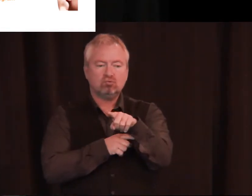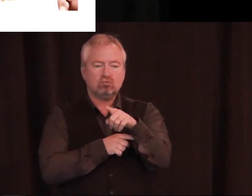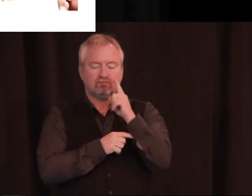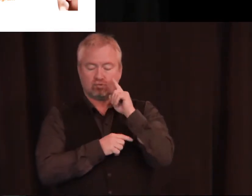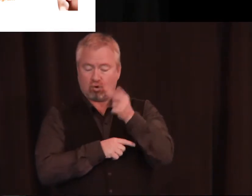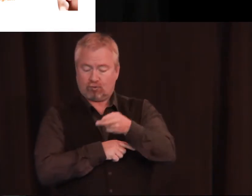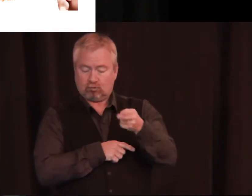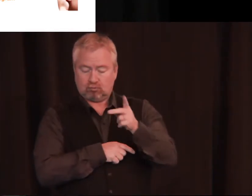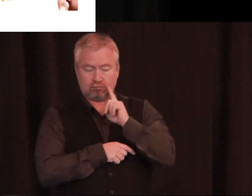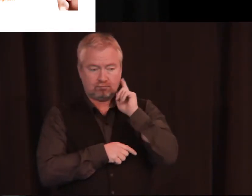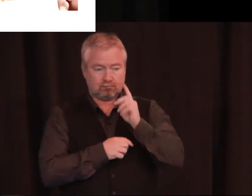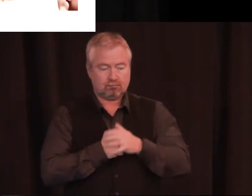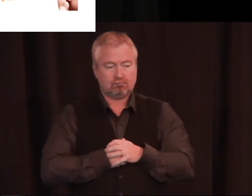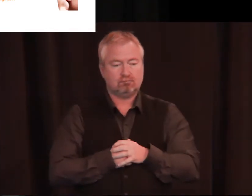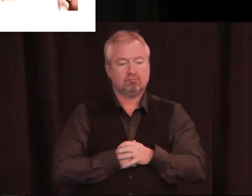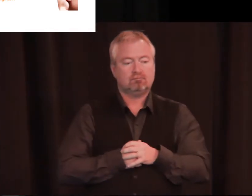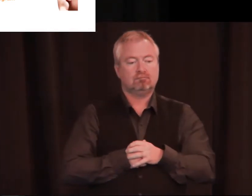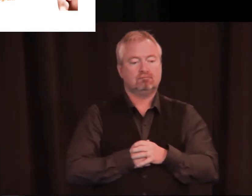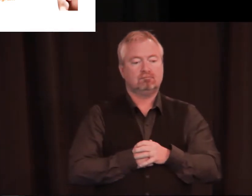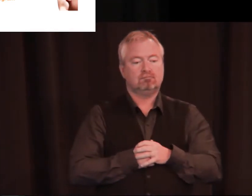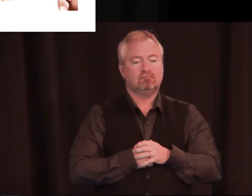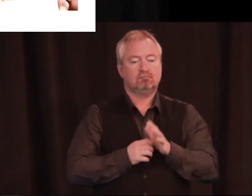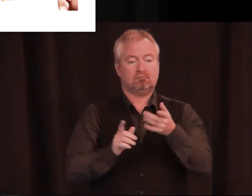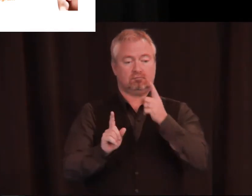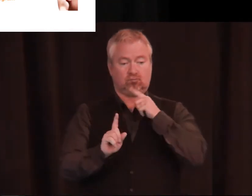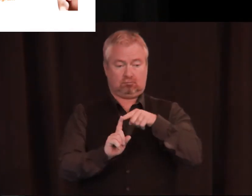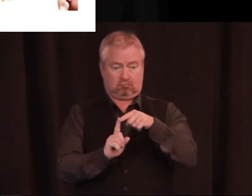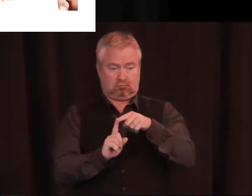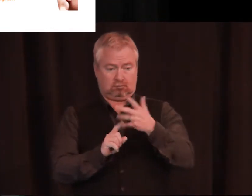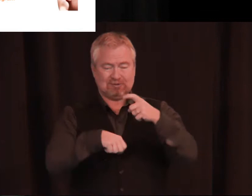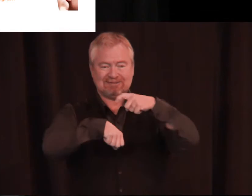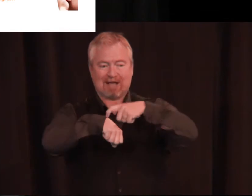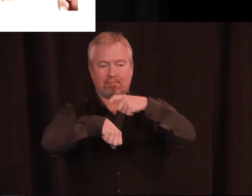how are we doing in terms of having them receive timely follow-up?